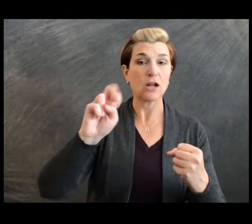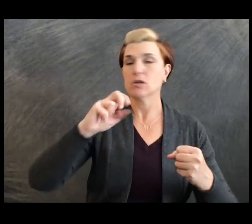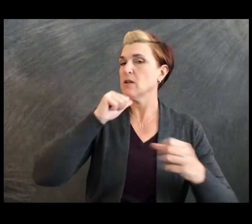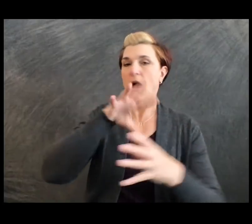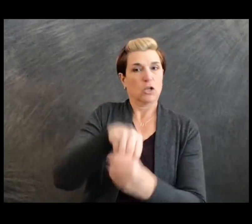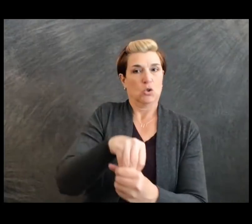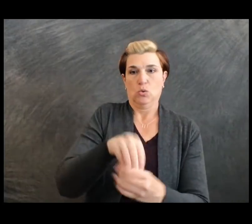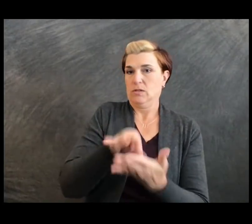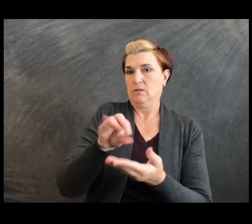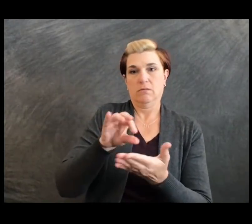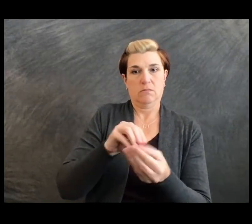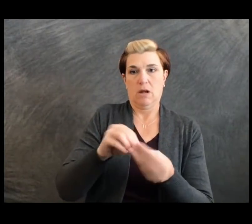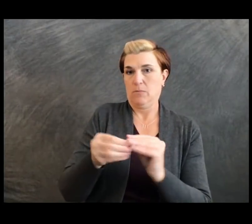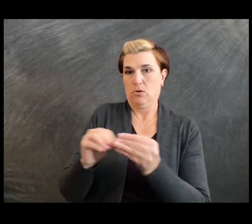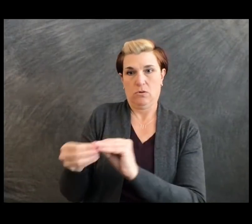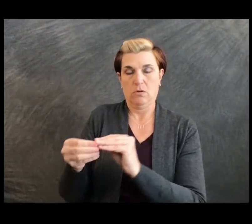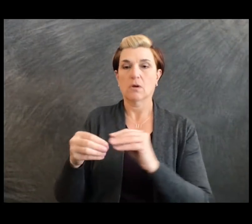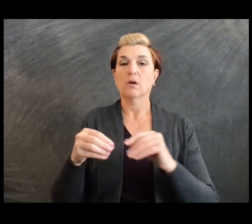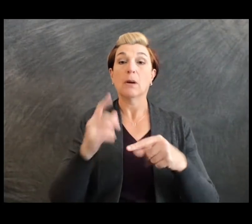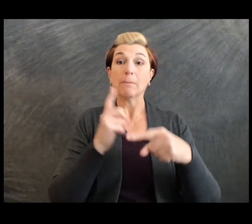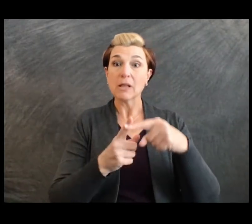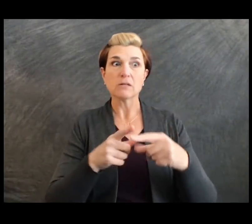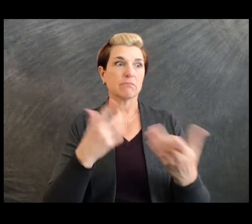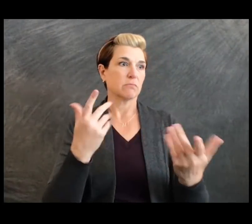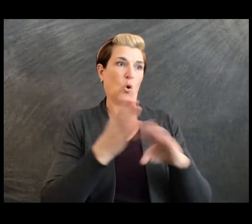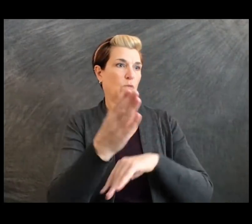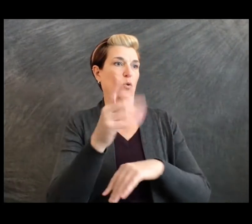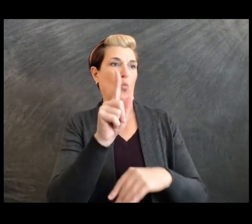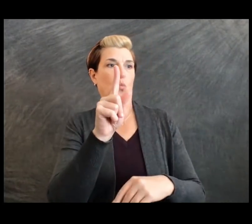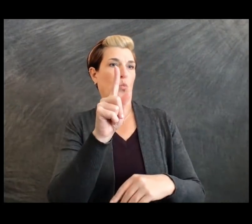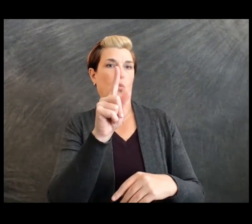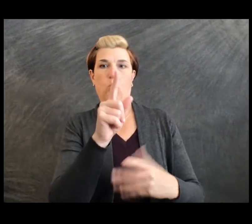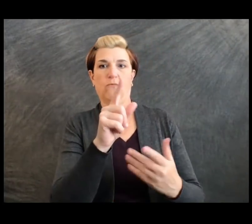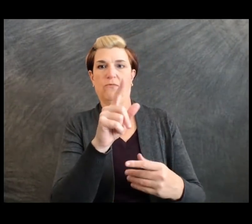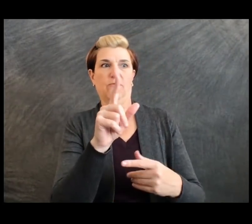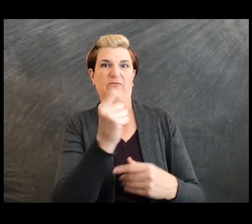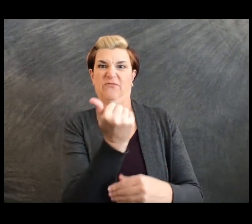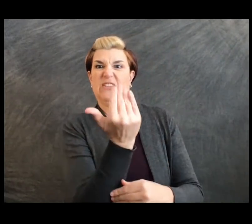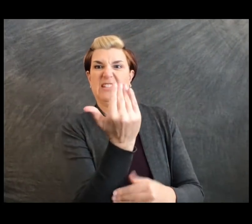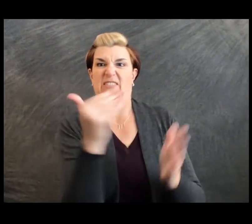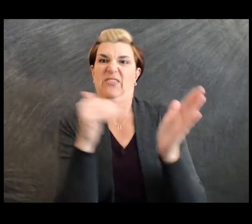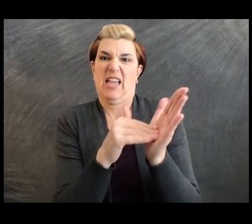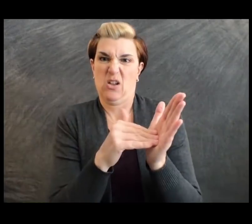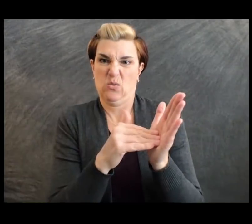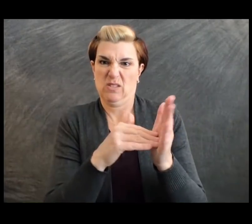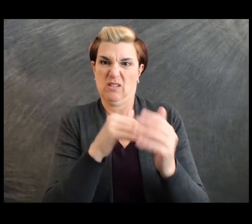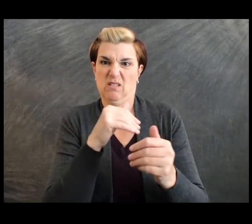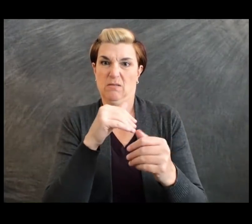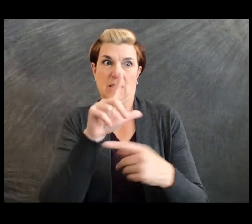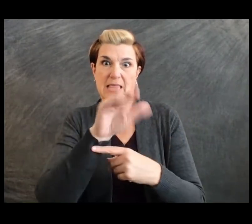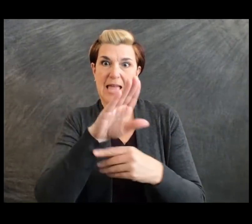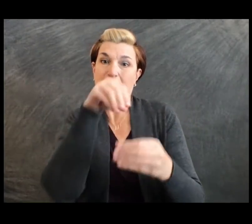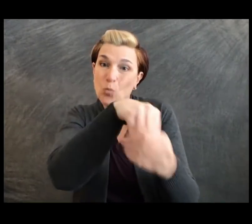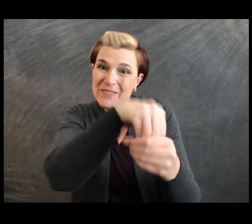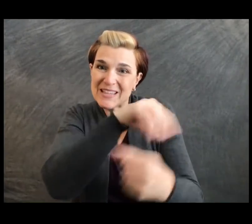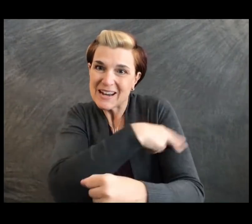10,000 15,000 hospital based labs many of which are doing testing for whom we